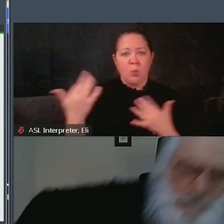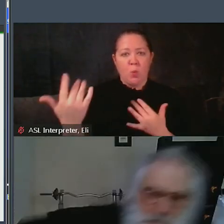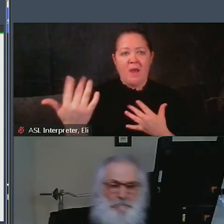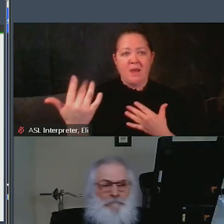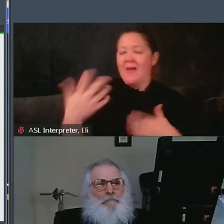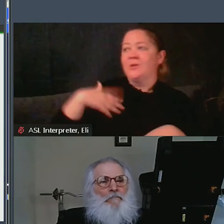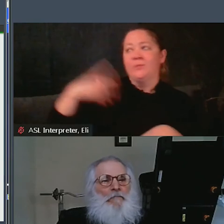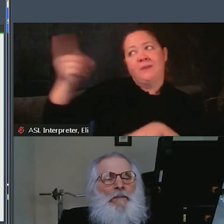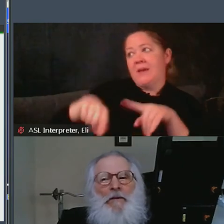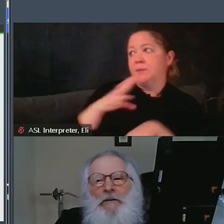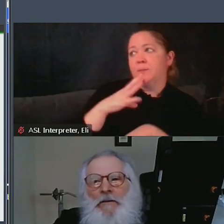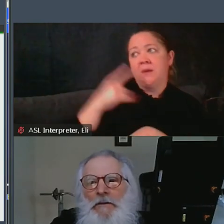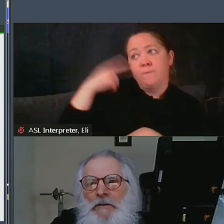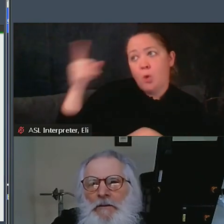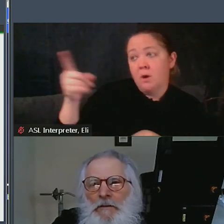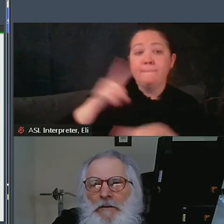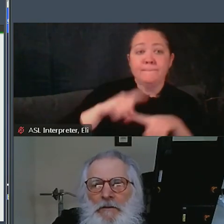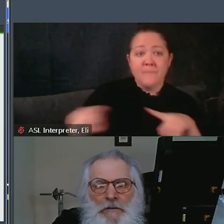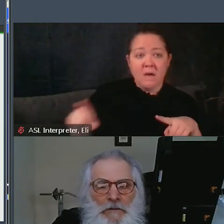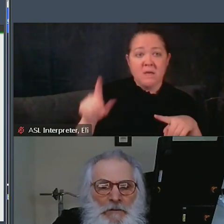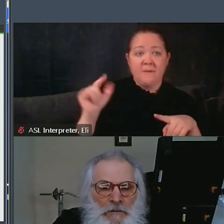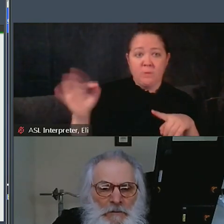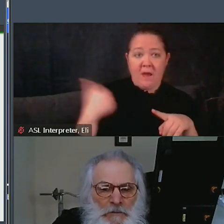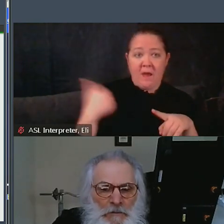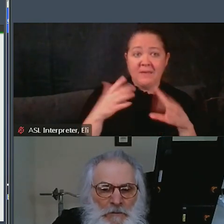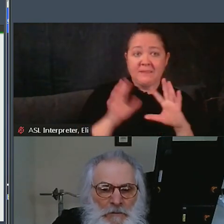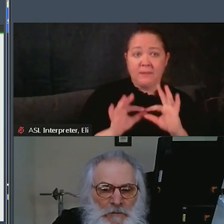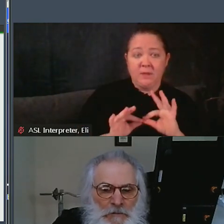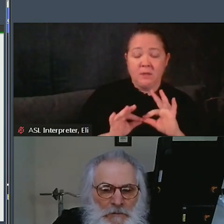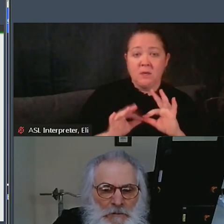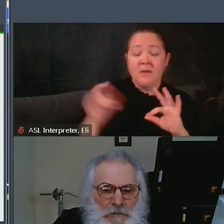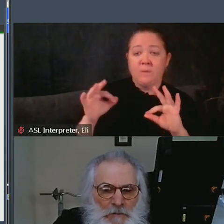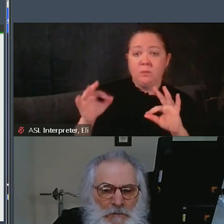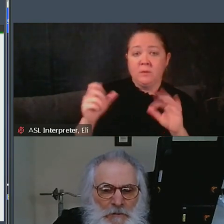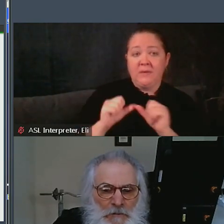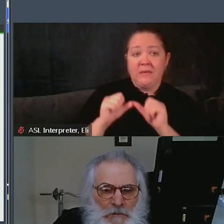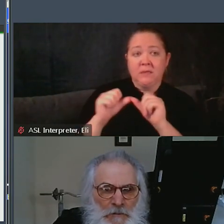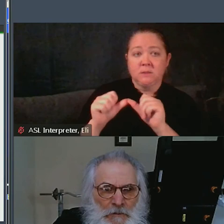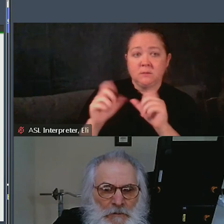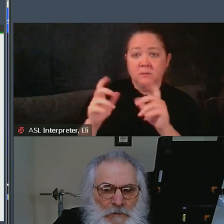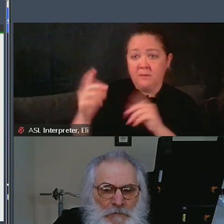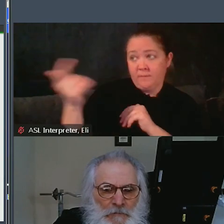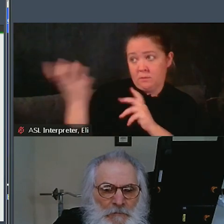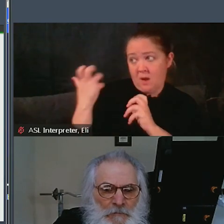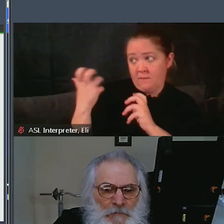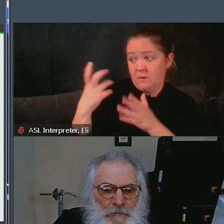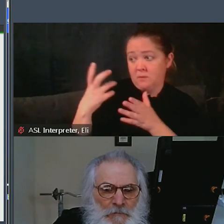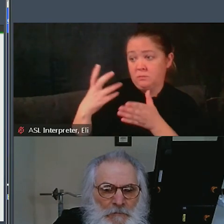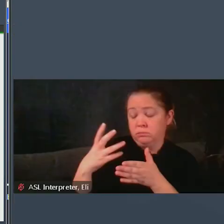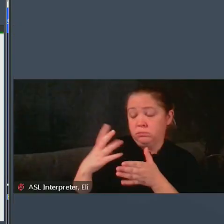but if you have a statement that if we get, if it's continued, if you have a statement that she would like to put into the record, she can do that.